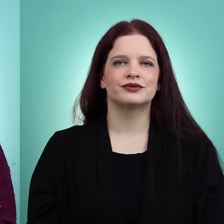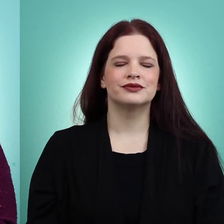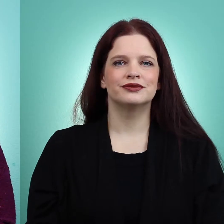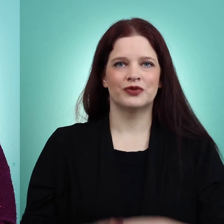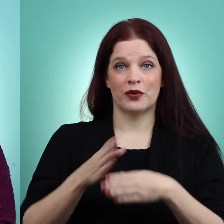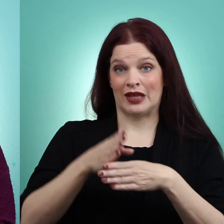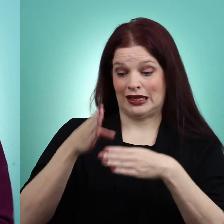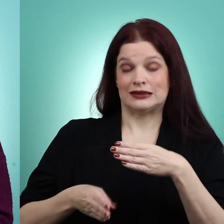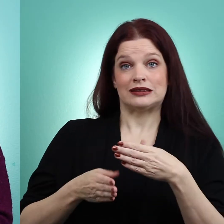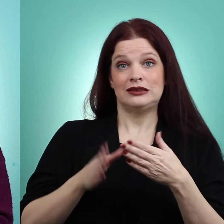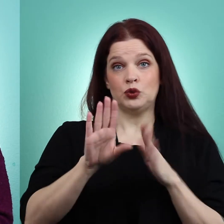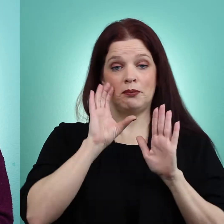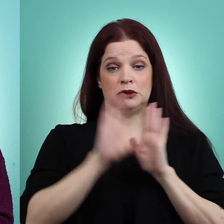In the end, you may have a map that looks something like this.